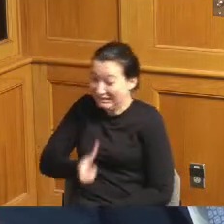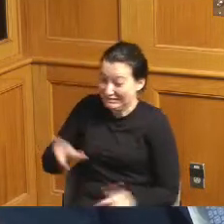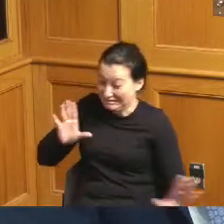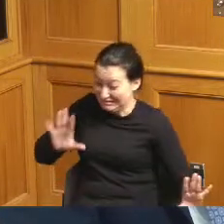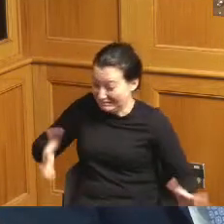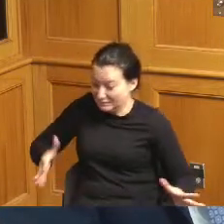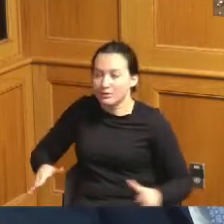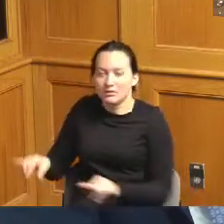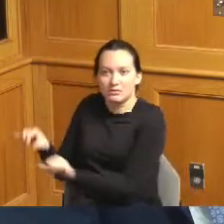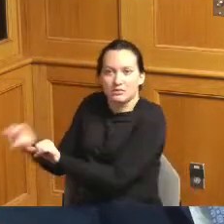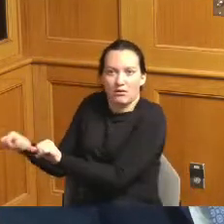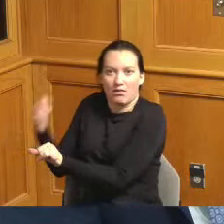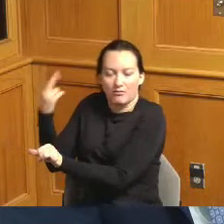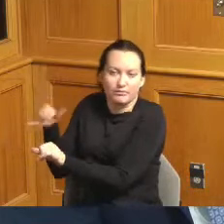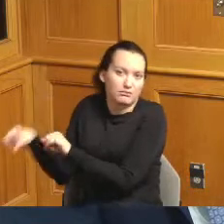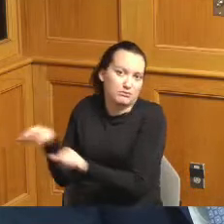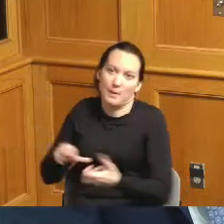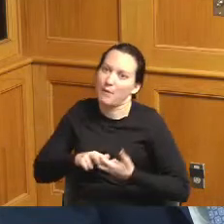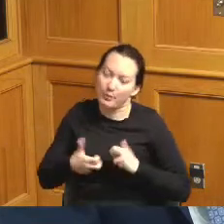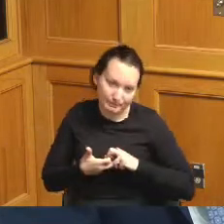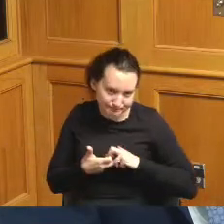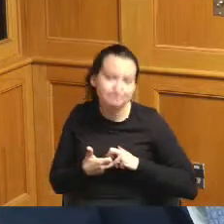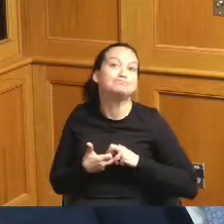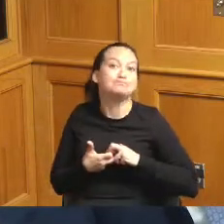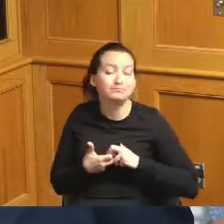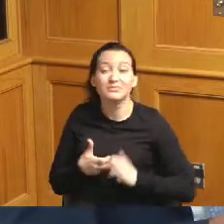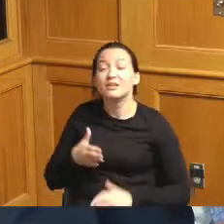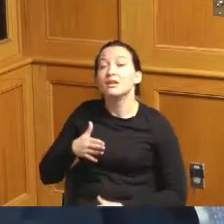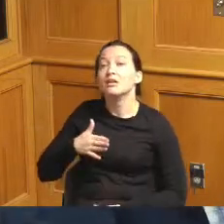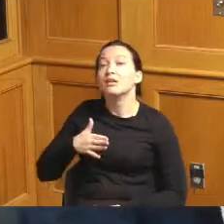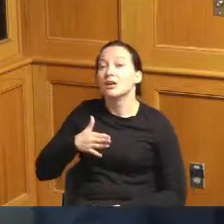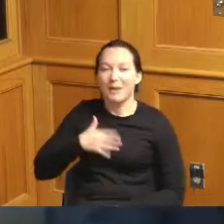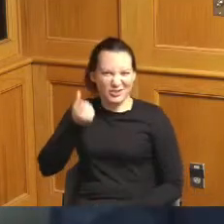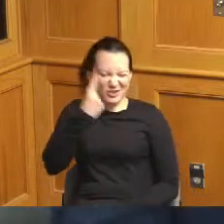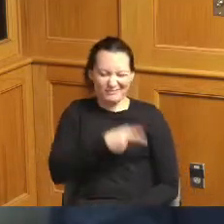keeping them because they have the same problems so my understanding and Mr Patton I'll be able to